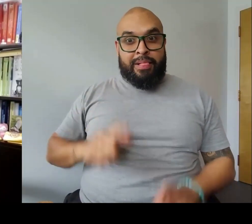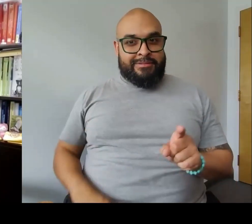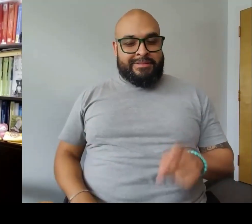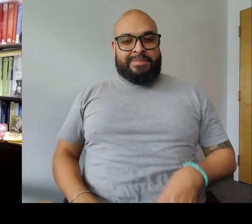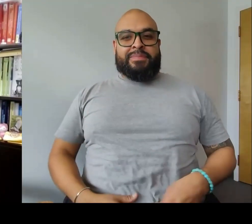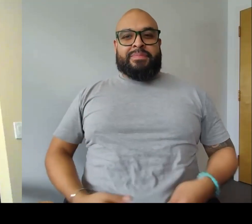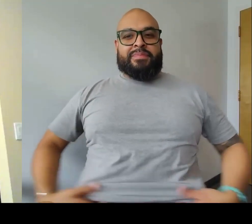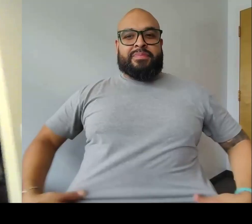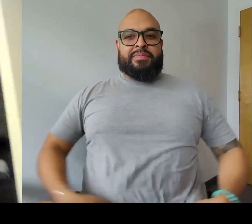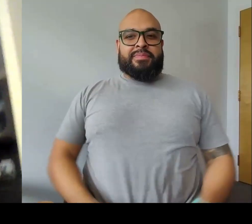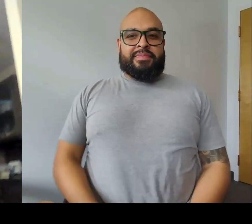Okay.